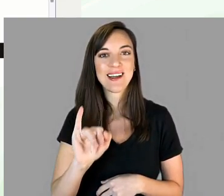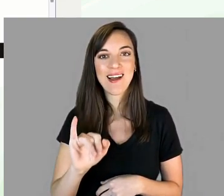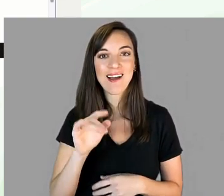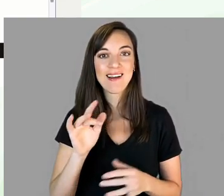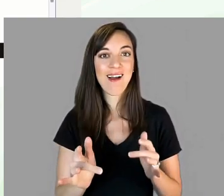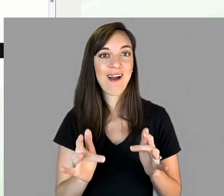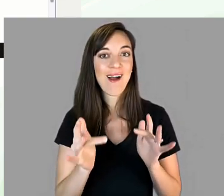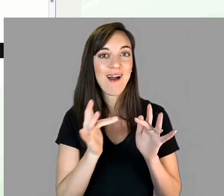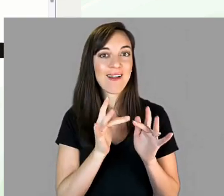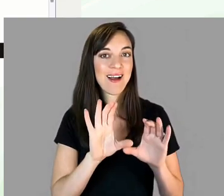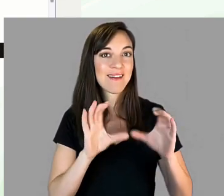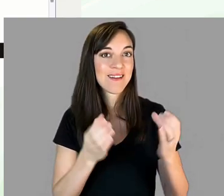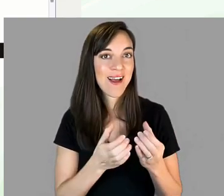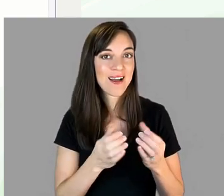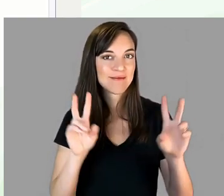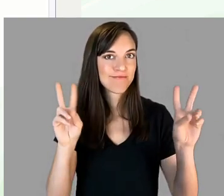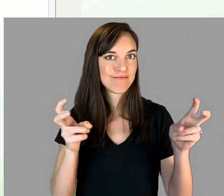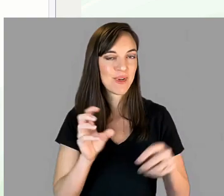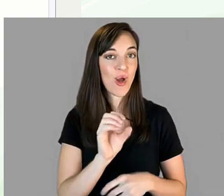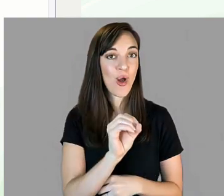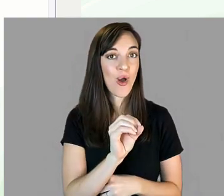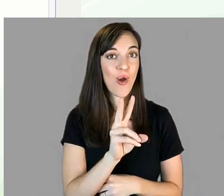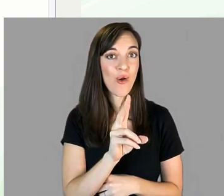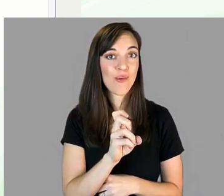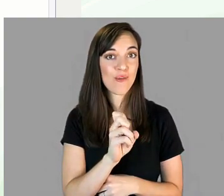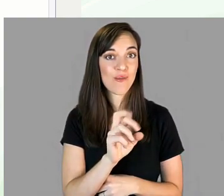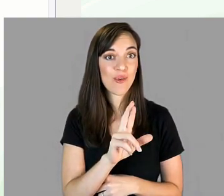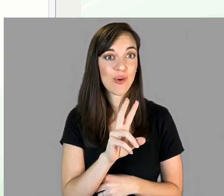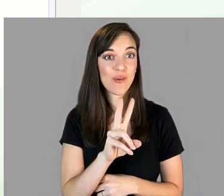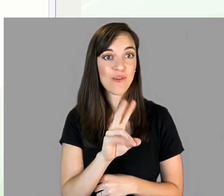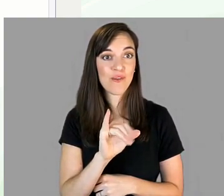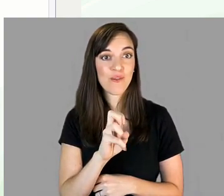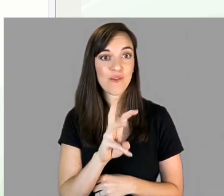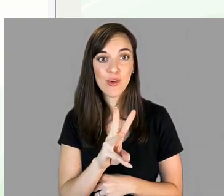“An Overview of 4-Step Problem Solving”